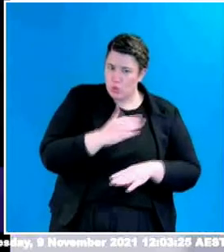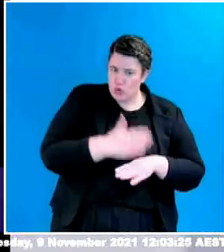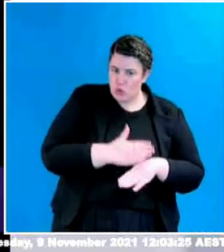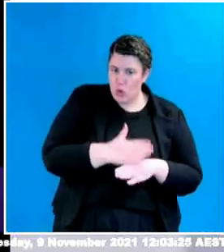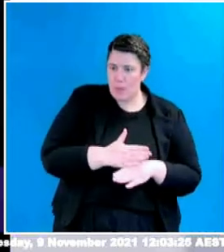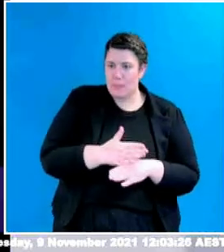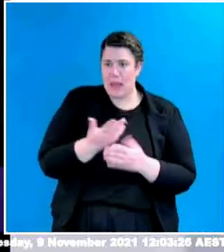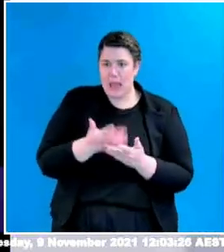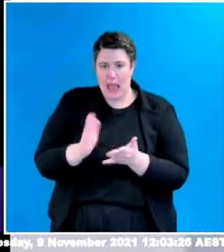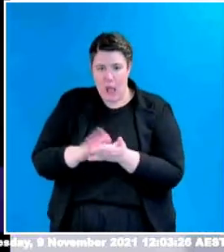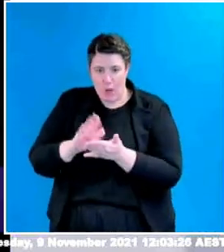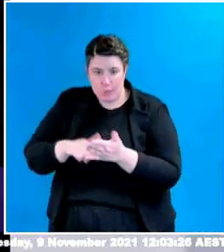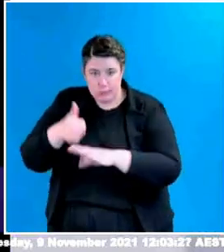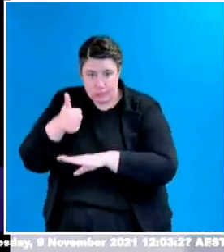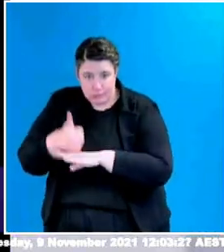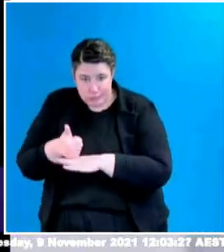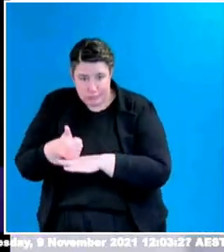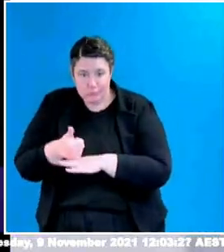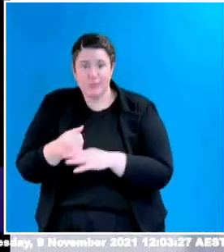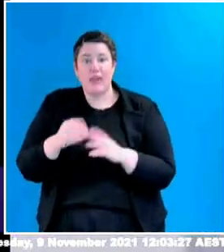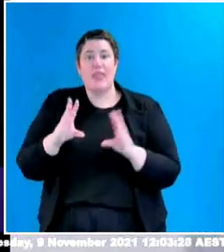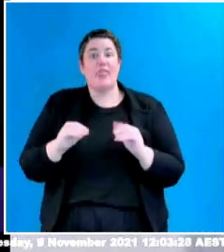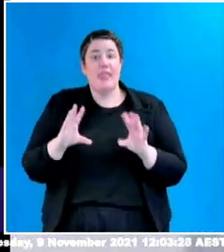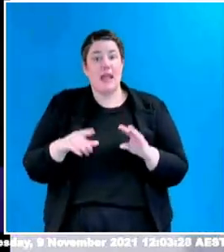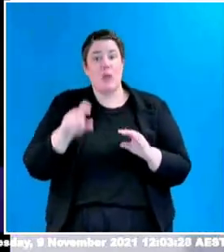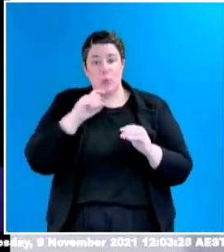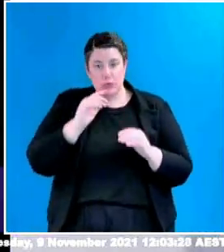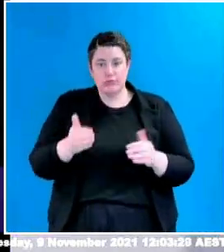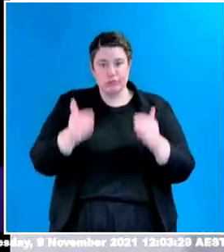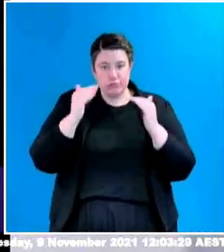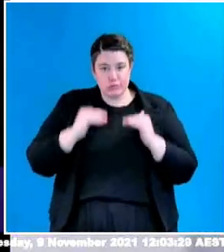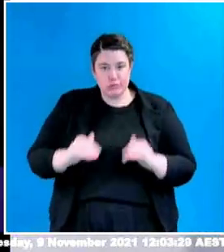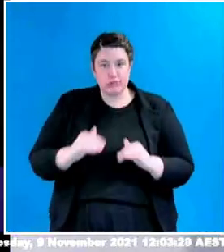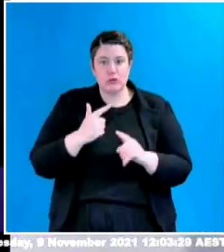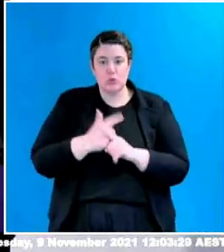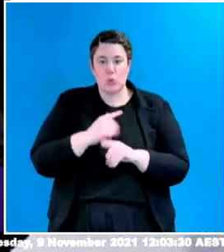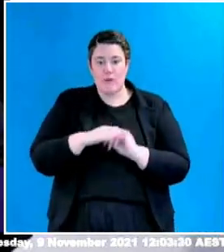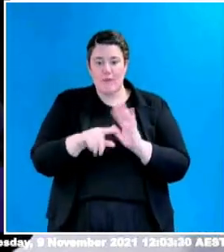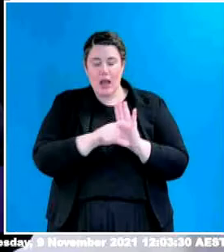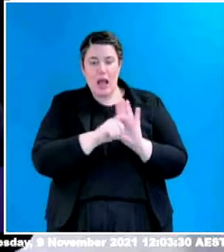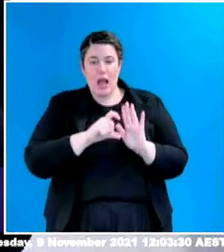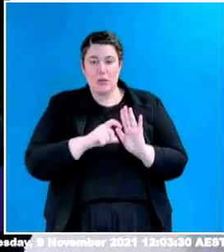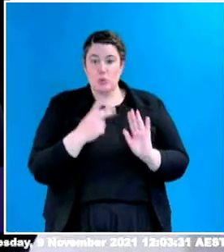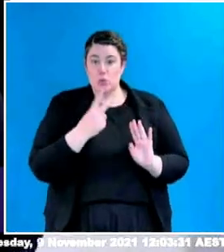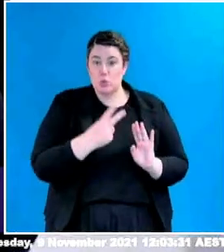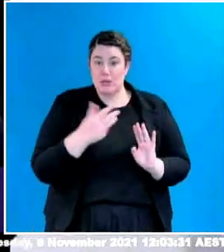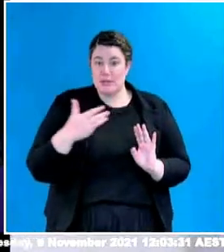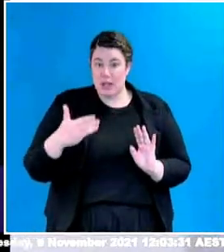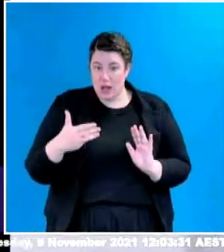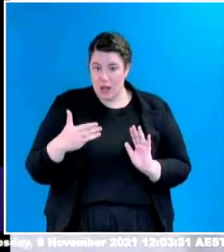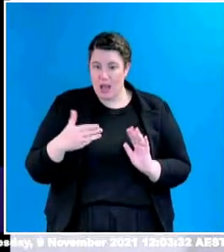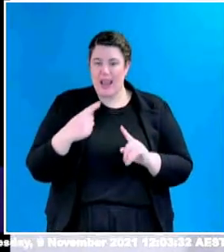Then we will get straight into some article 29 and CRPD issues.